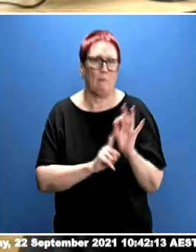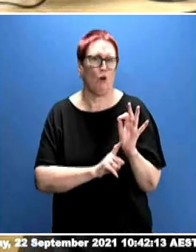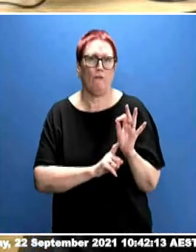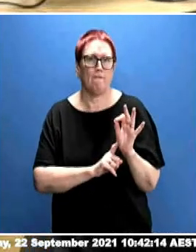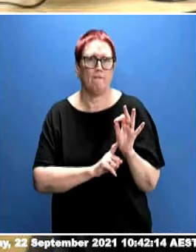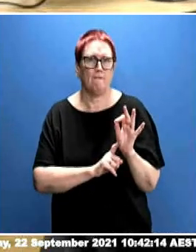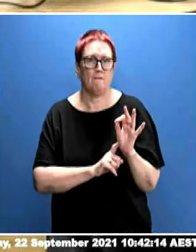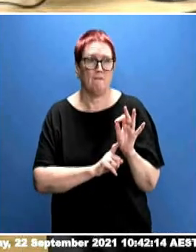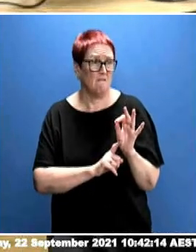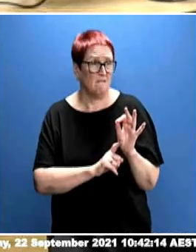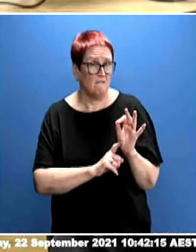How do you feel about learning that?